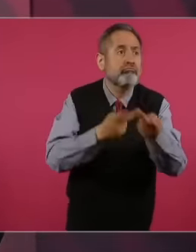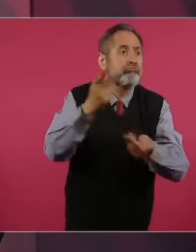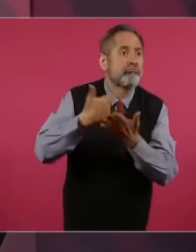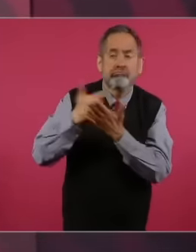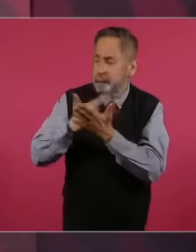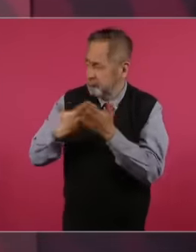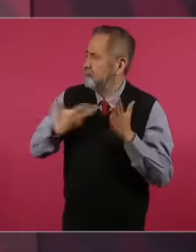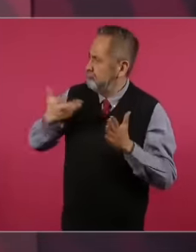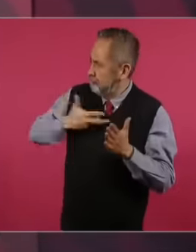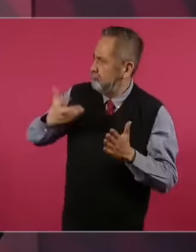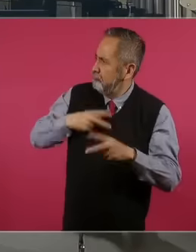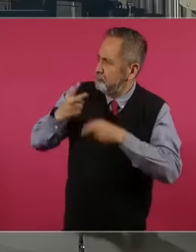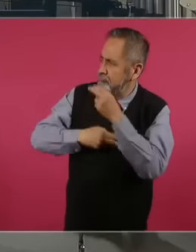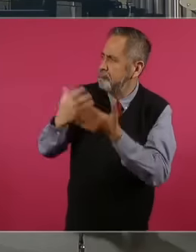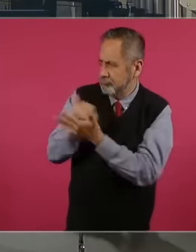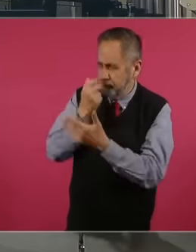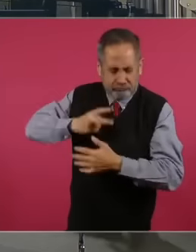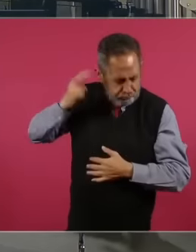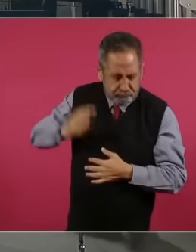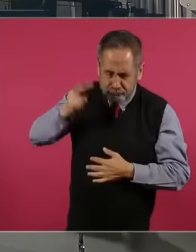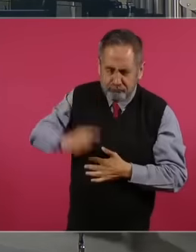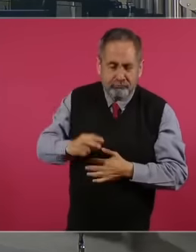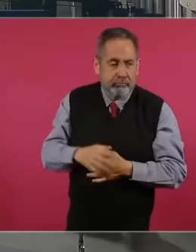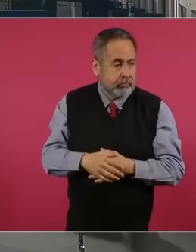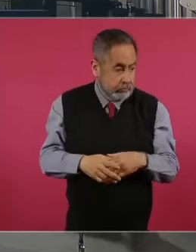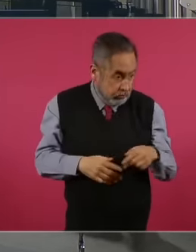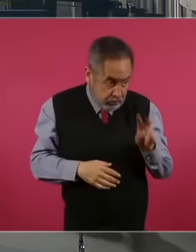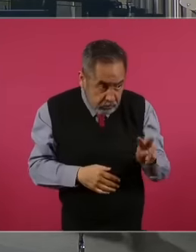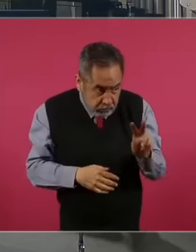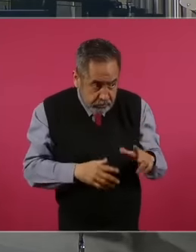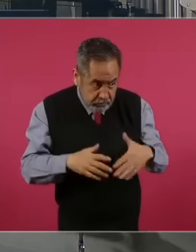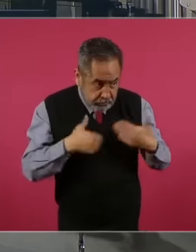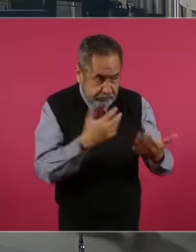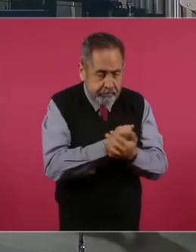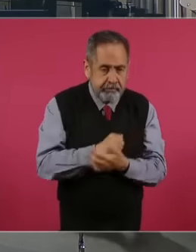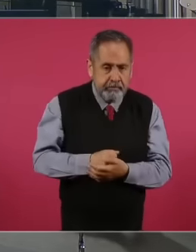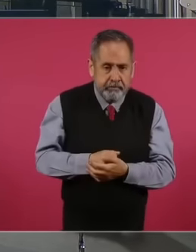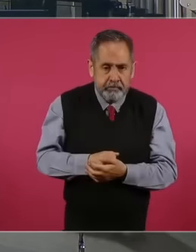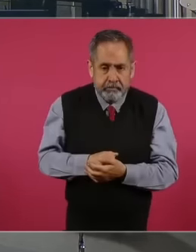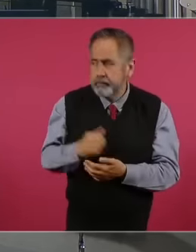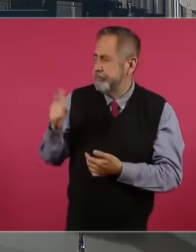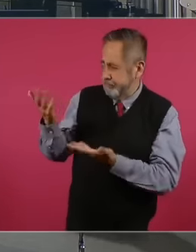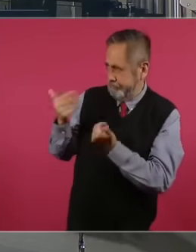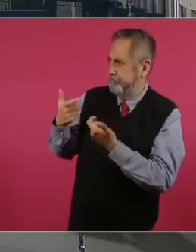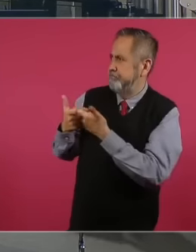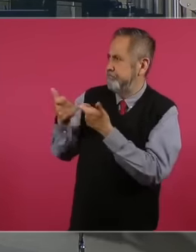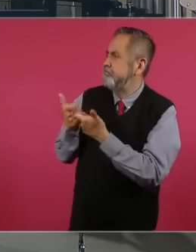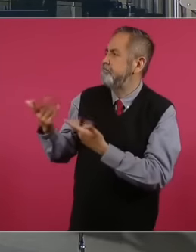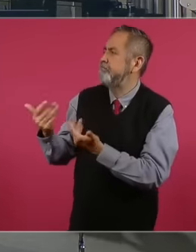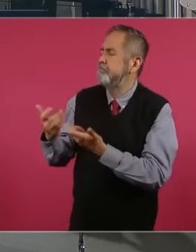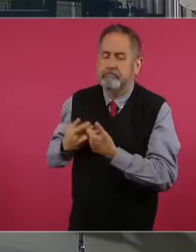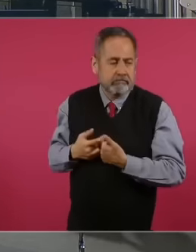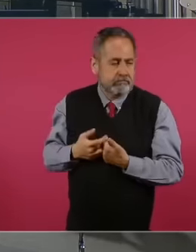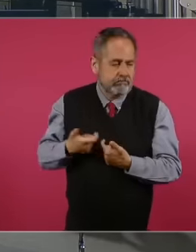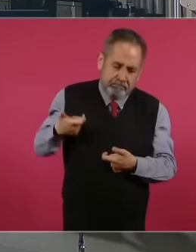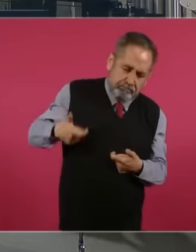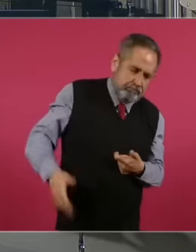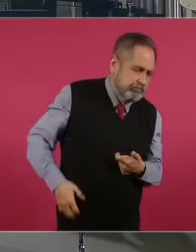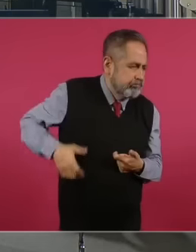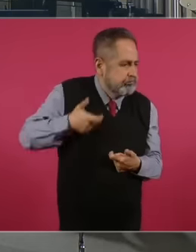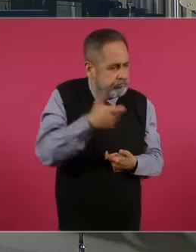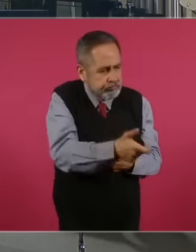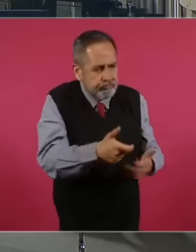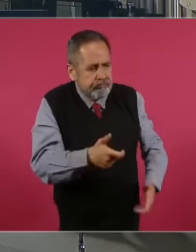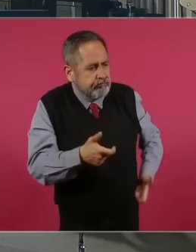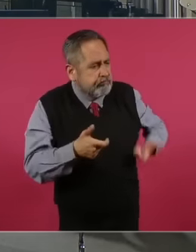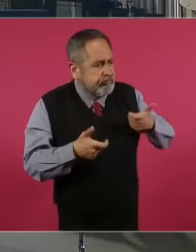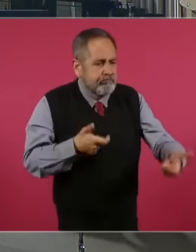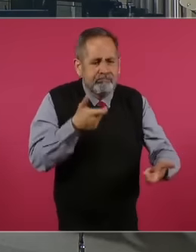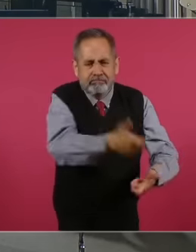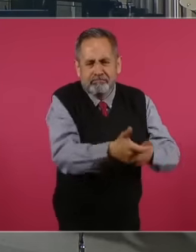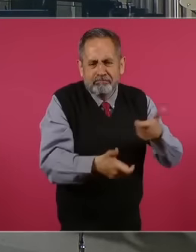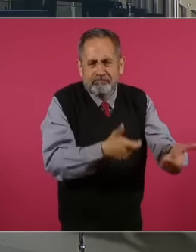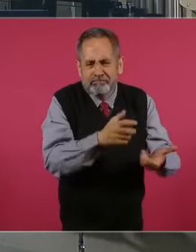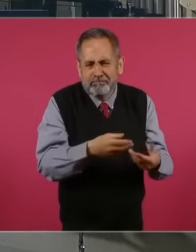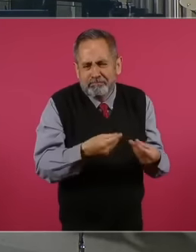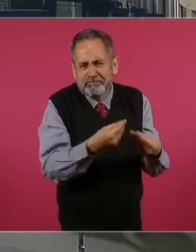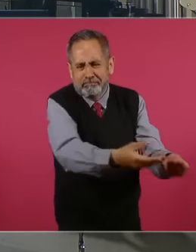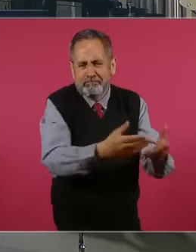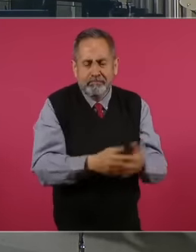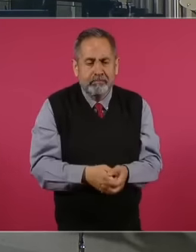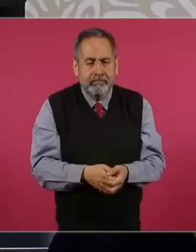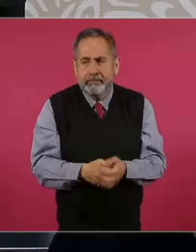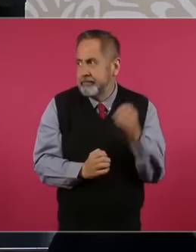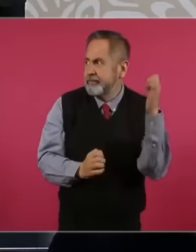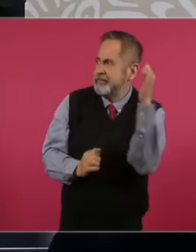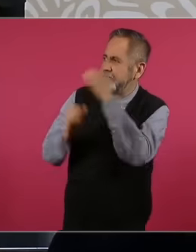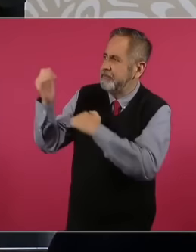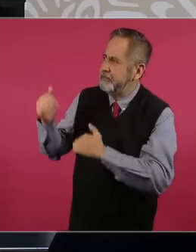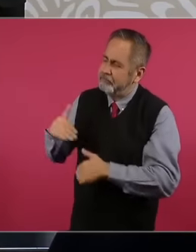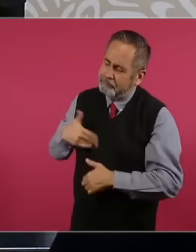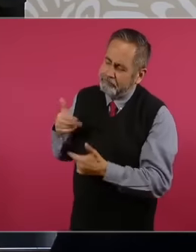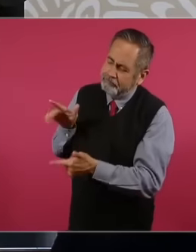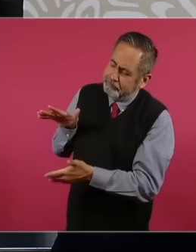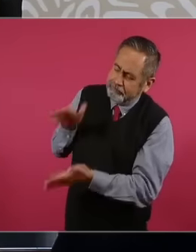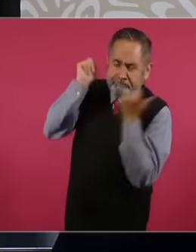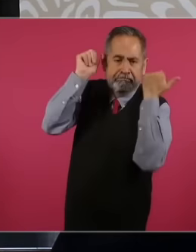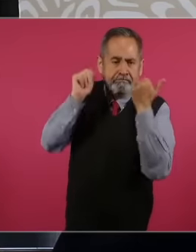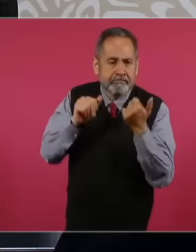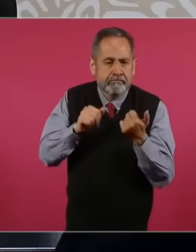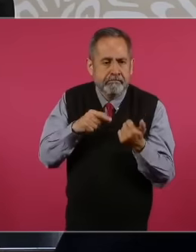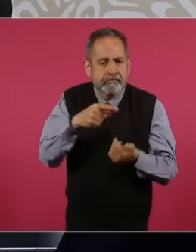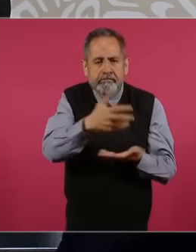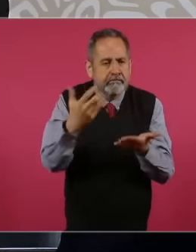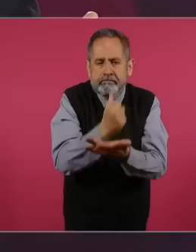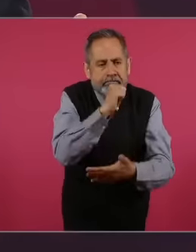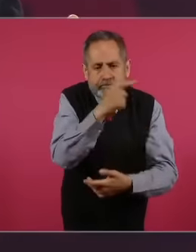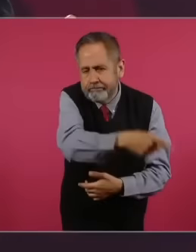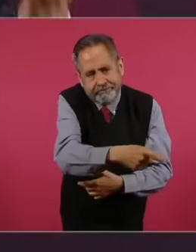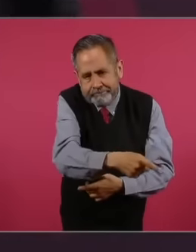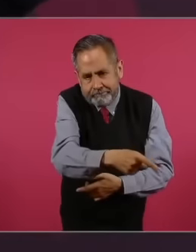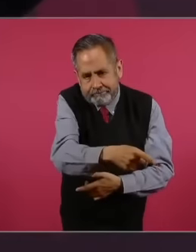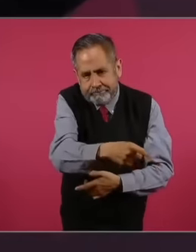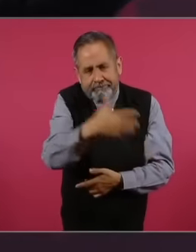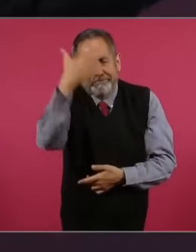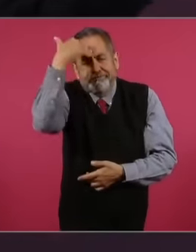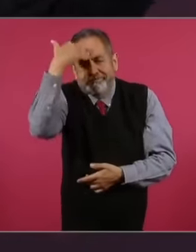and they were scammed. How can they not know? I had about one or two